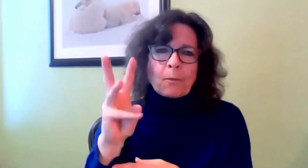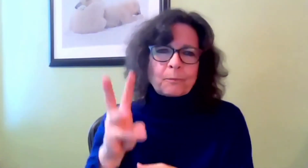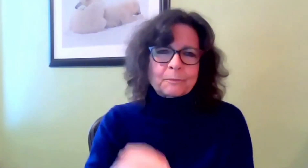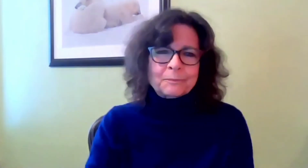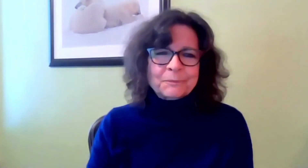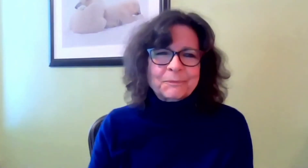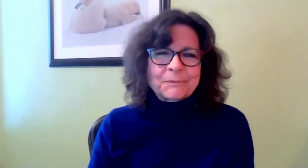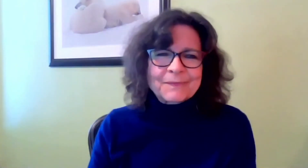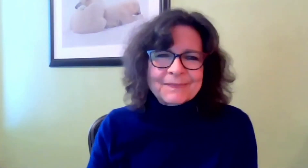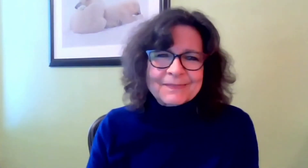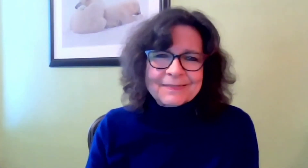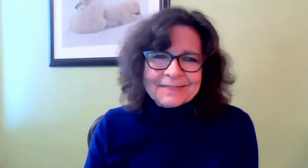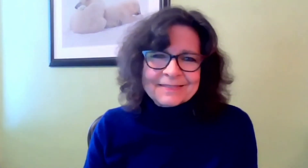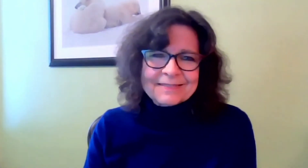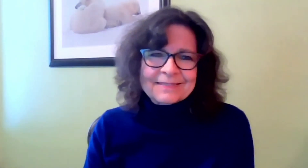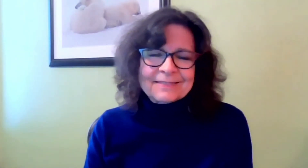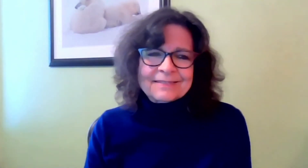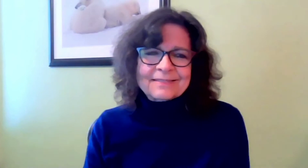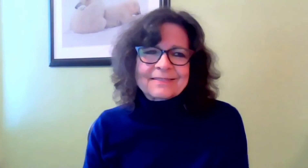Minnesota has always been the best.